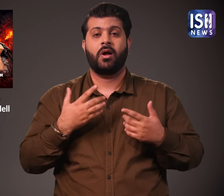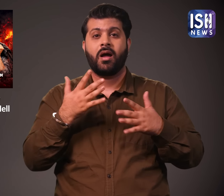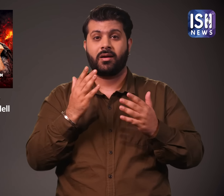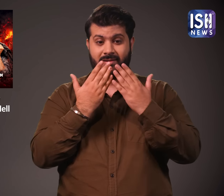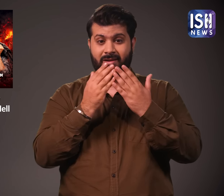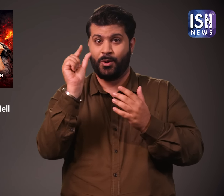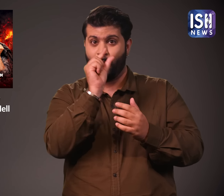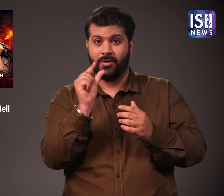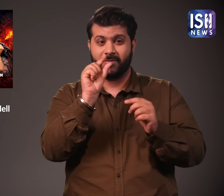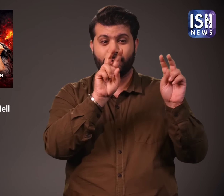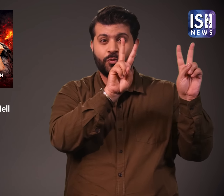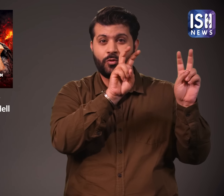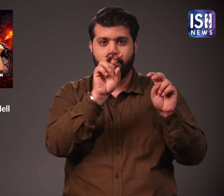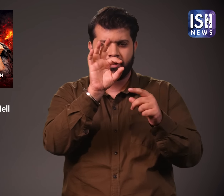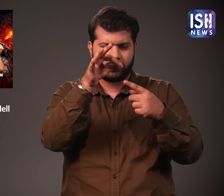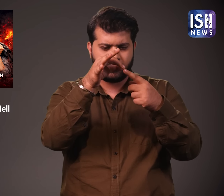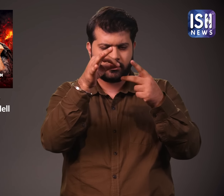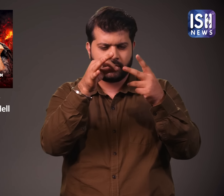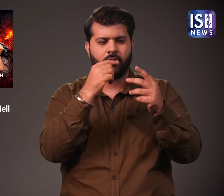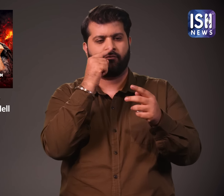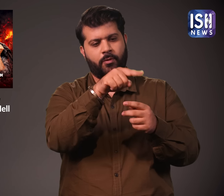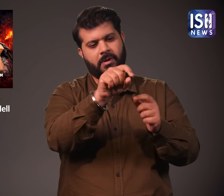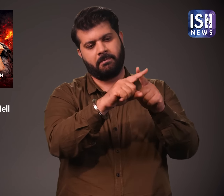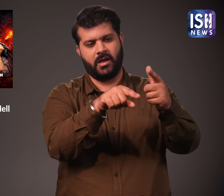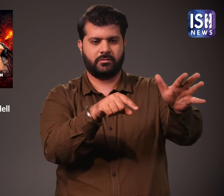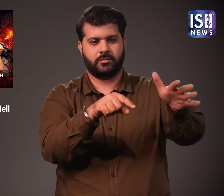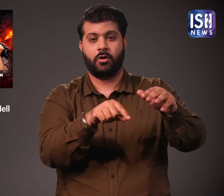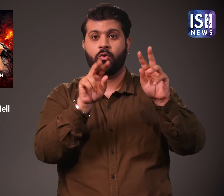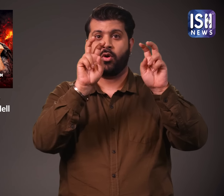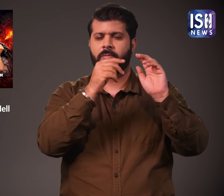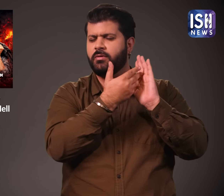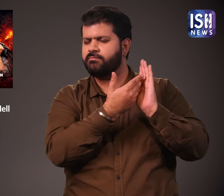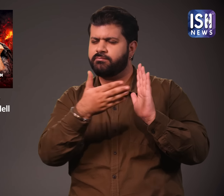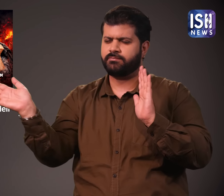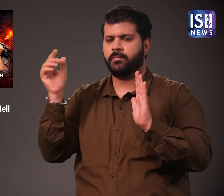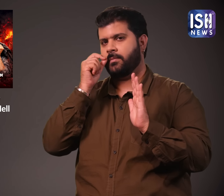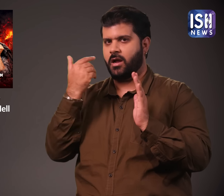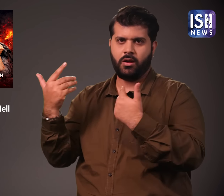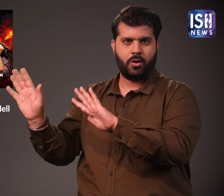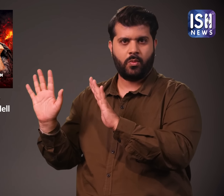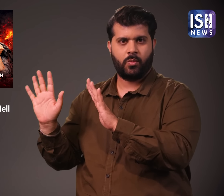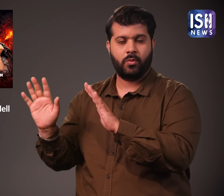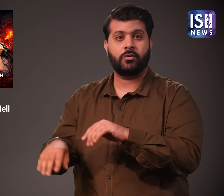The government encouraged women to choose only certain university subjects, while most fields remained open to men.